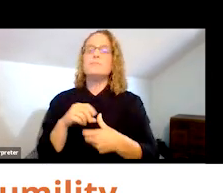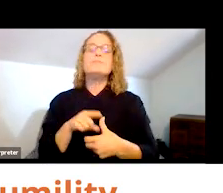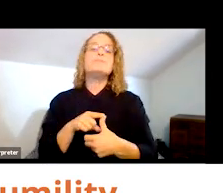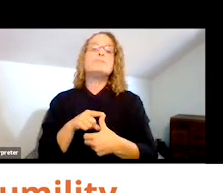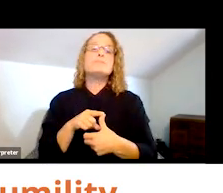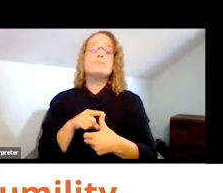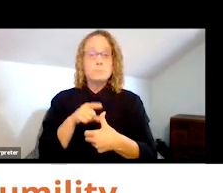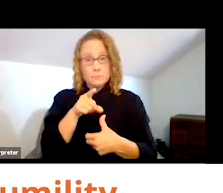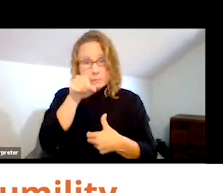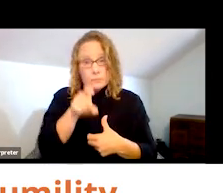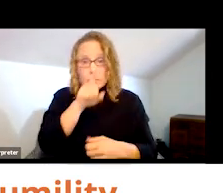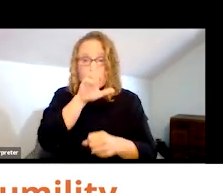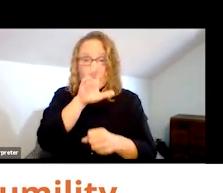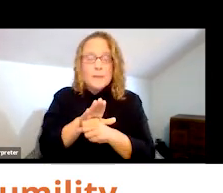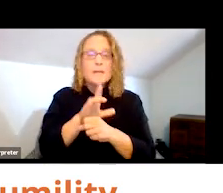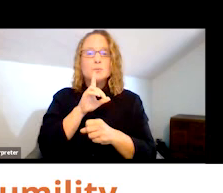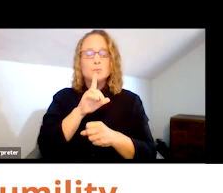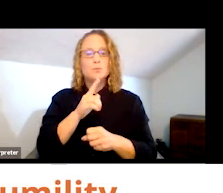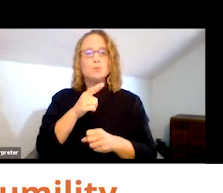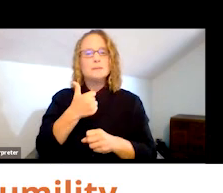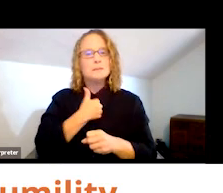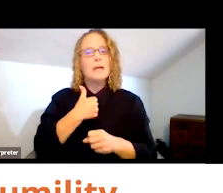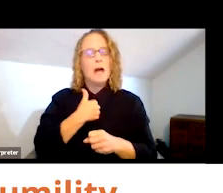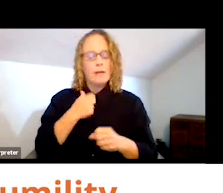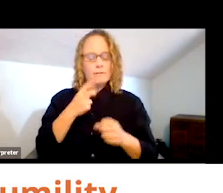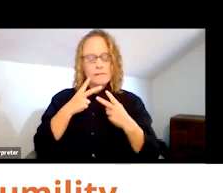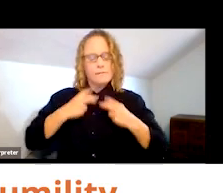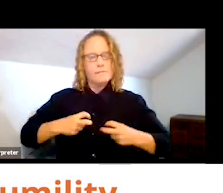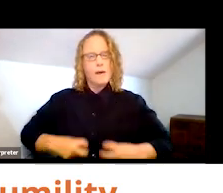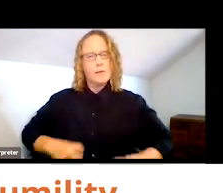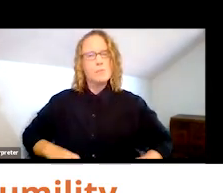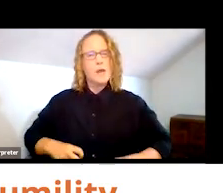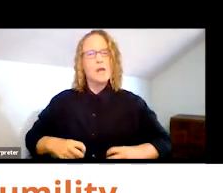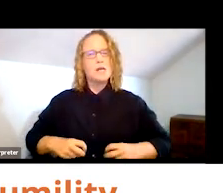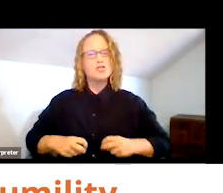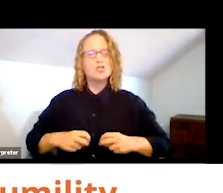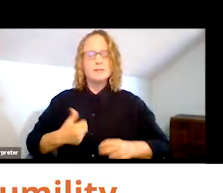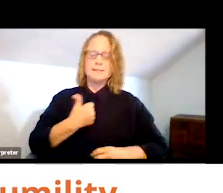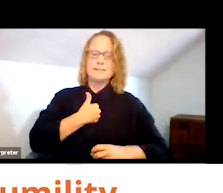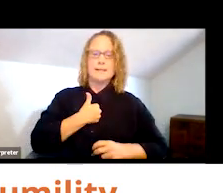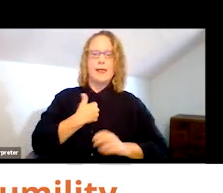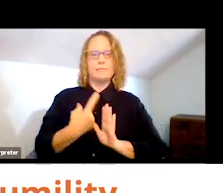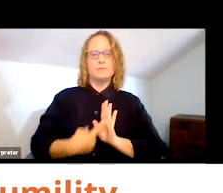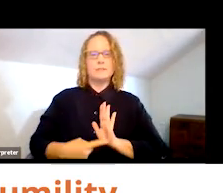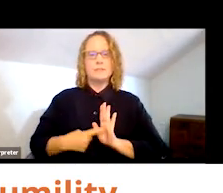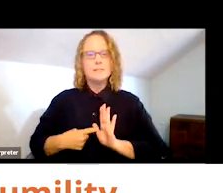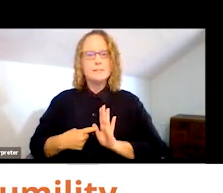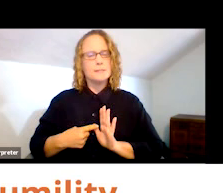Competency tells us I've made it, I understand, I know it all. And what cultural humility asks us to do